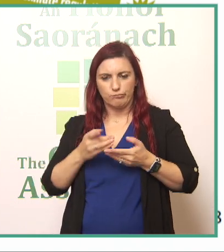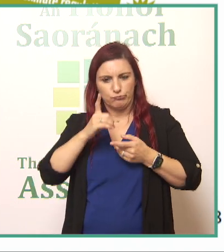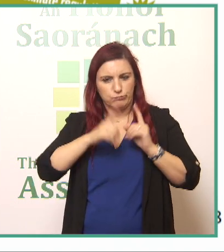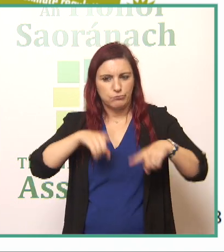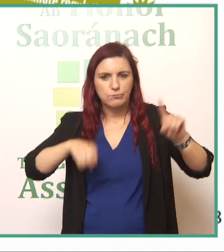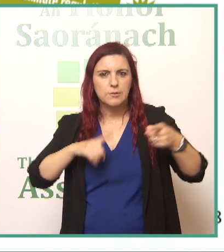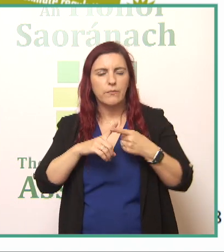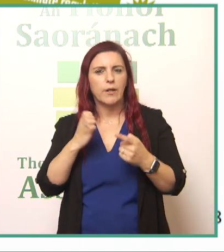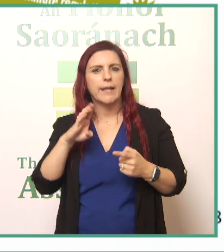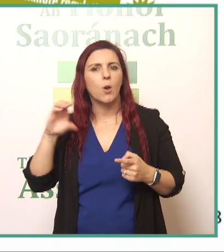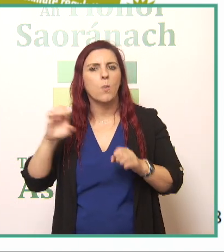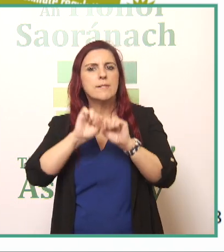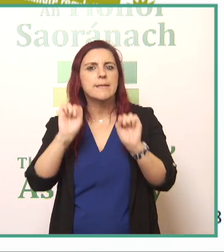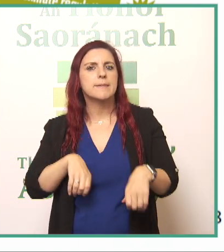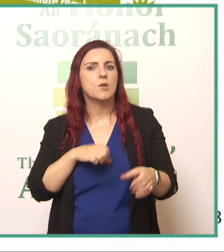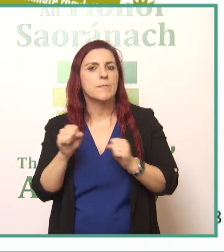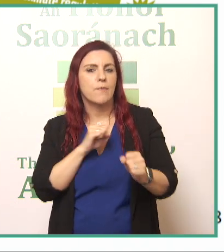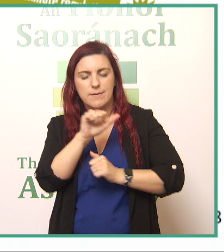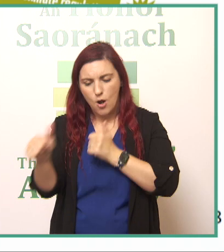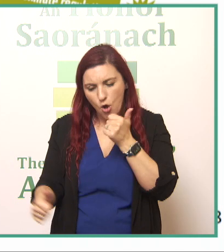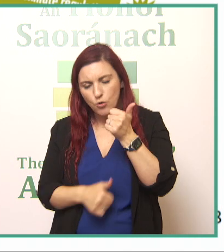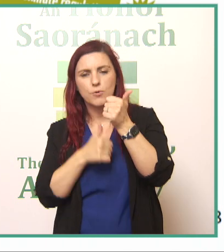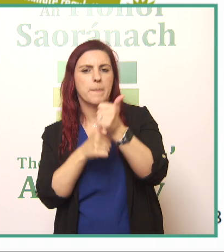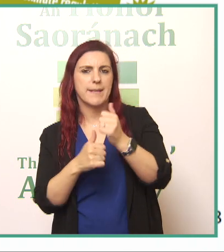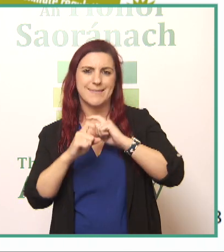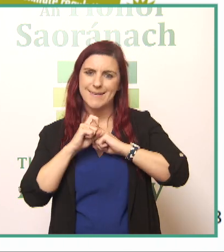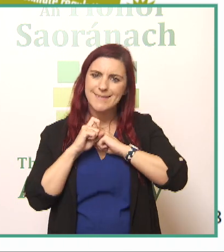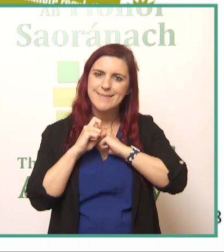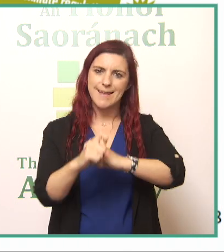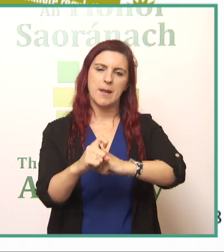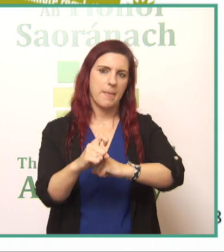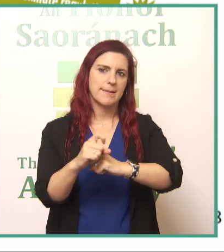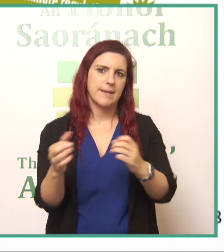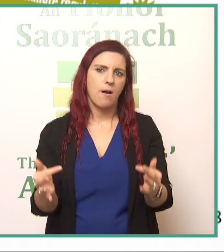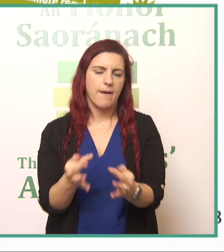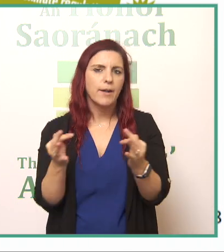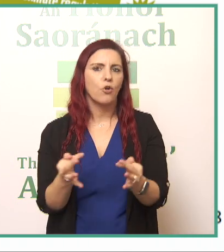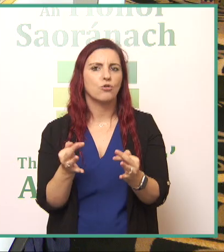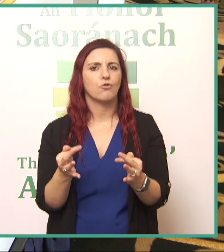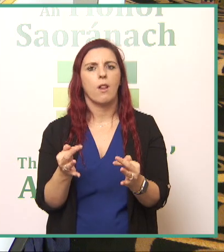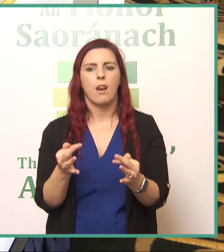that fundamentally underpins the sustainability of our agricultural production systems and those